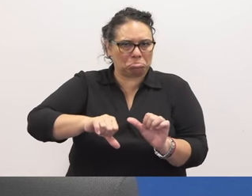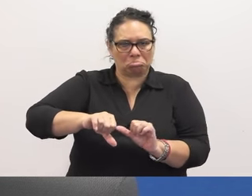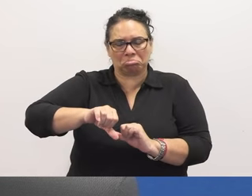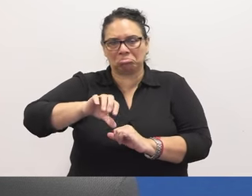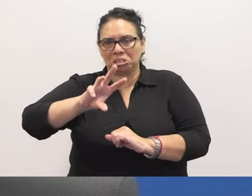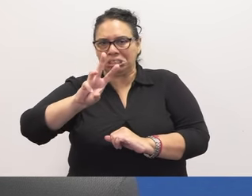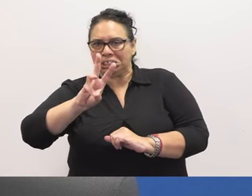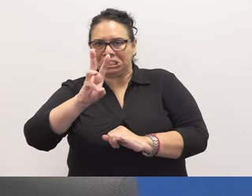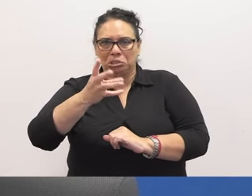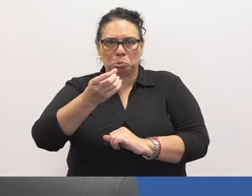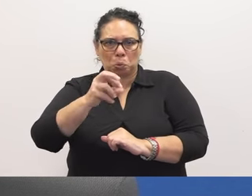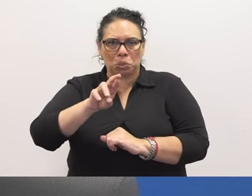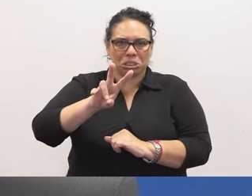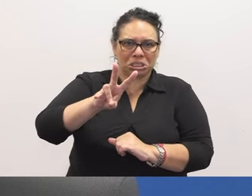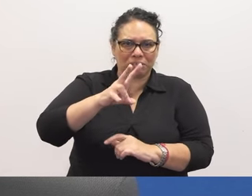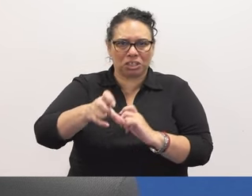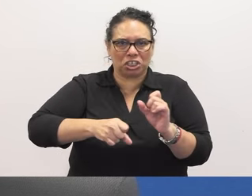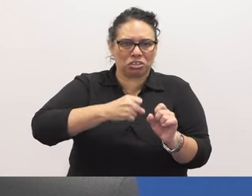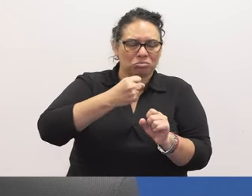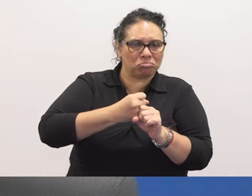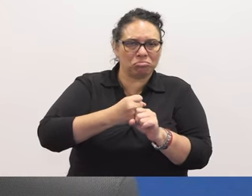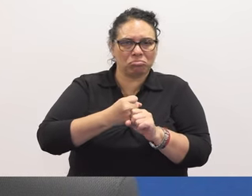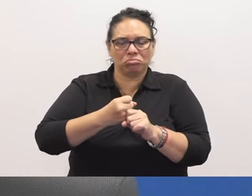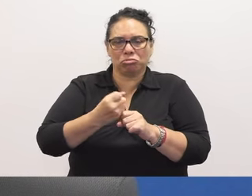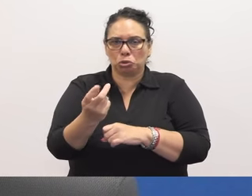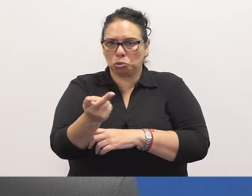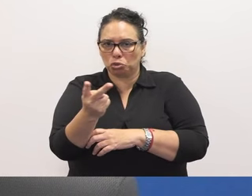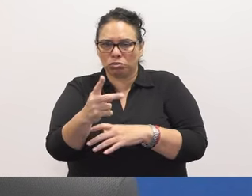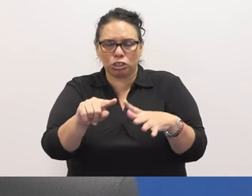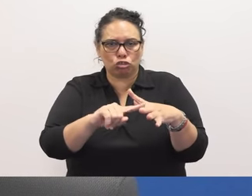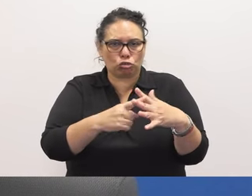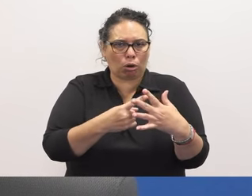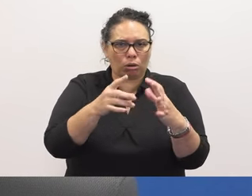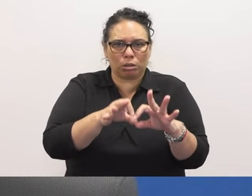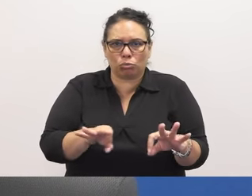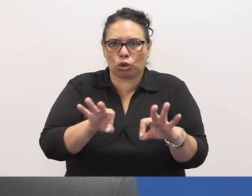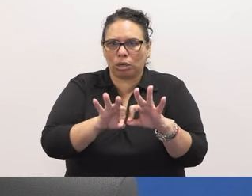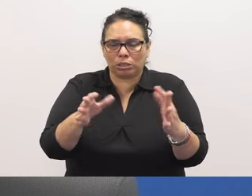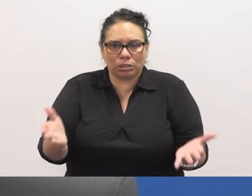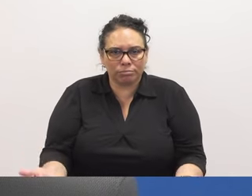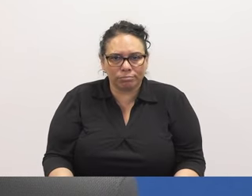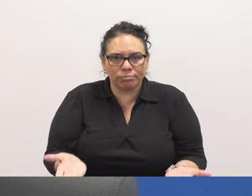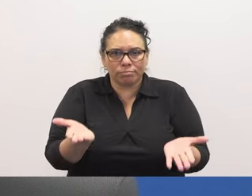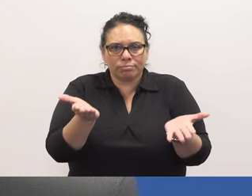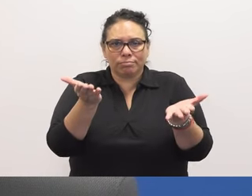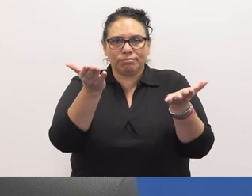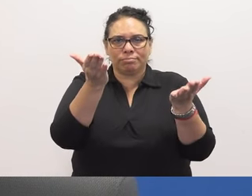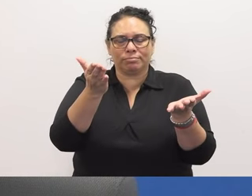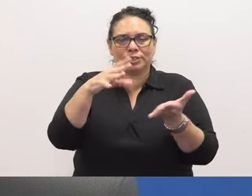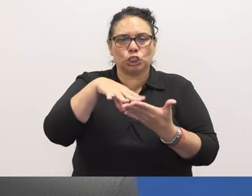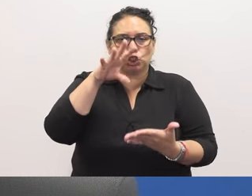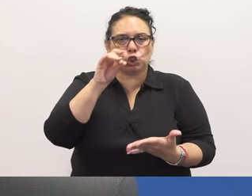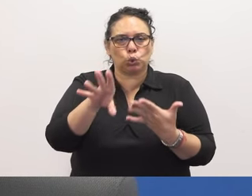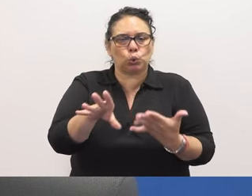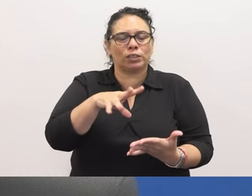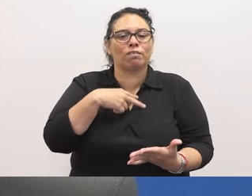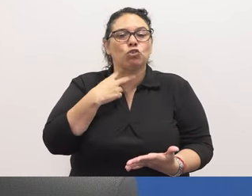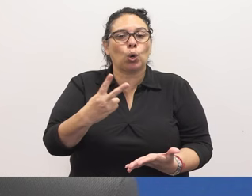but both of you started with the importance of lifting up the student voice and centering the student voice